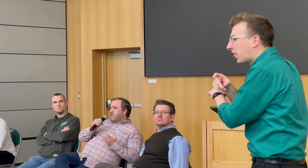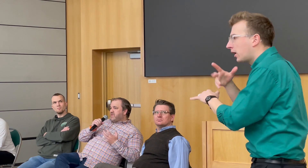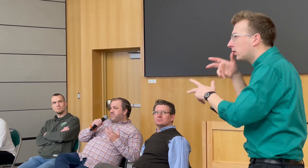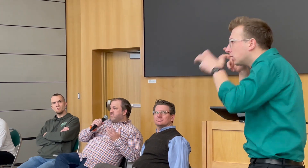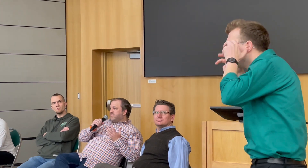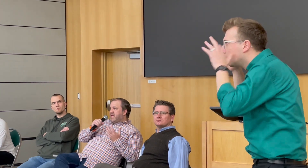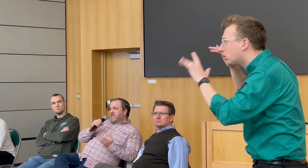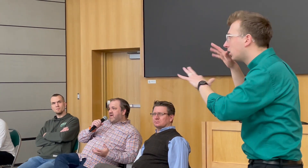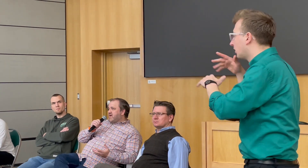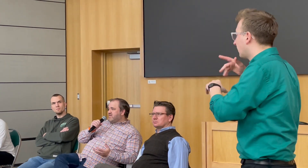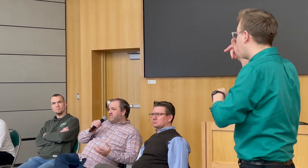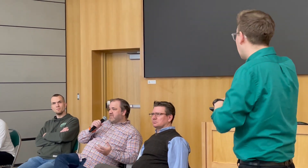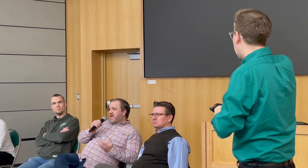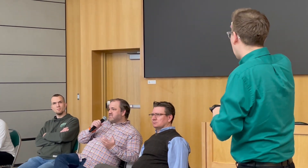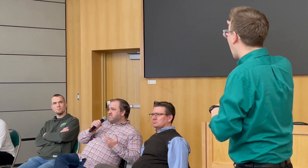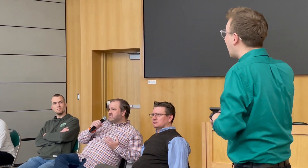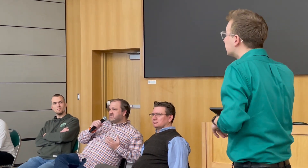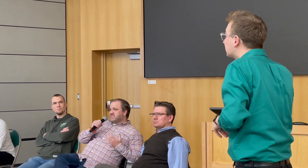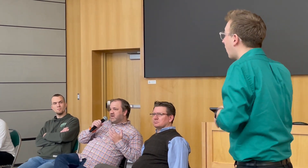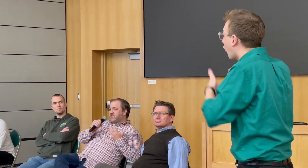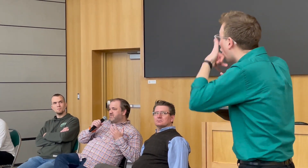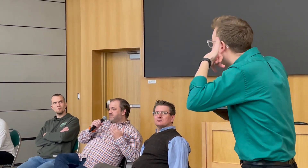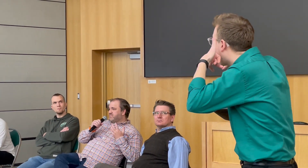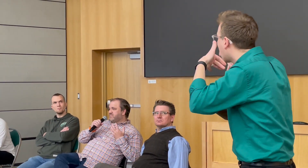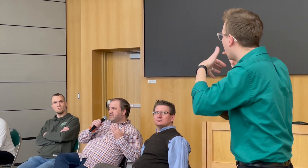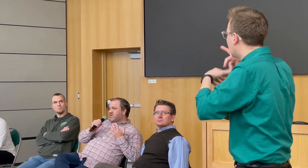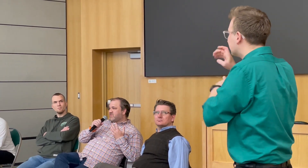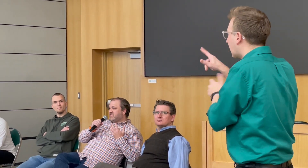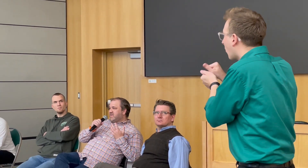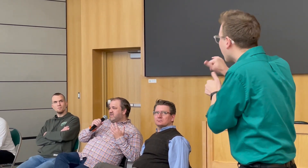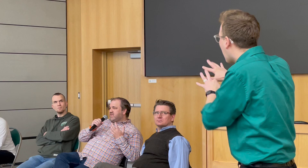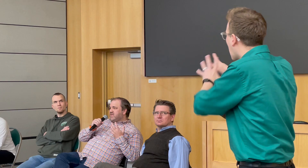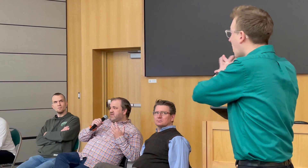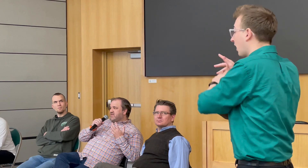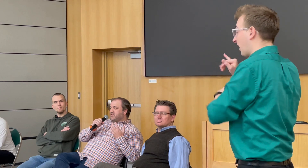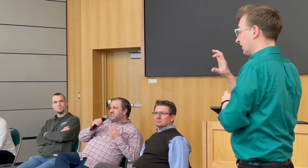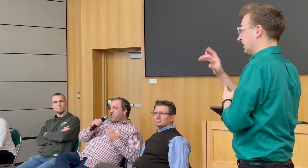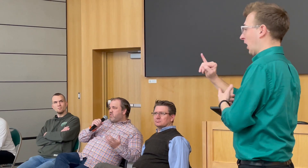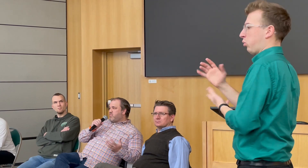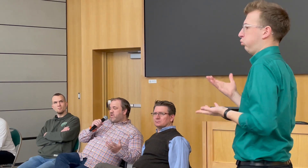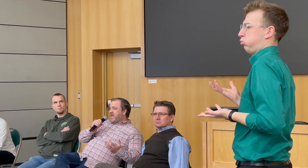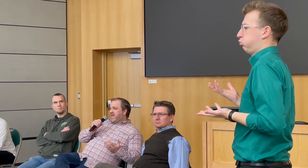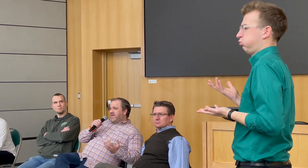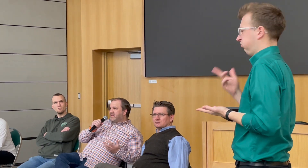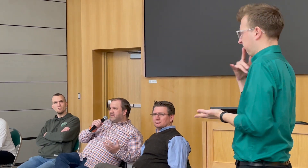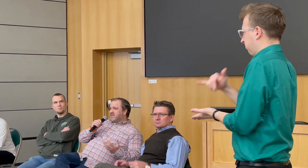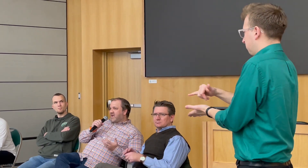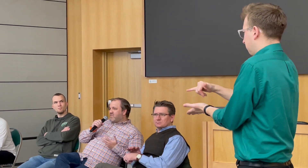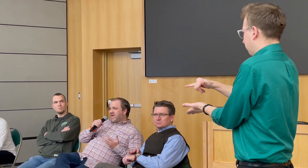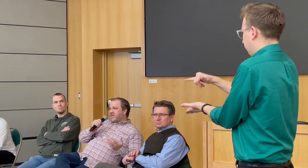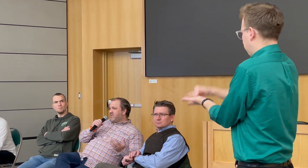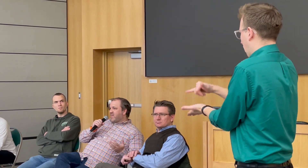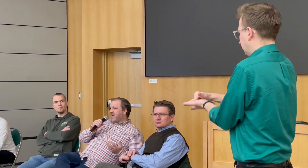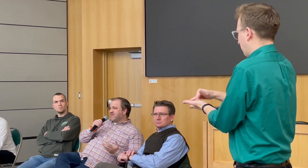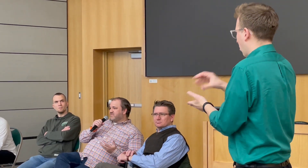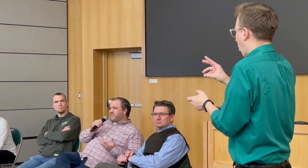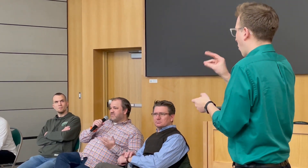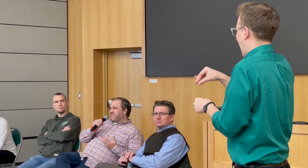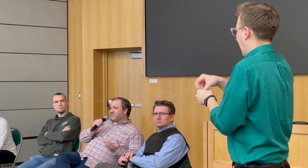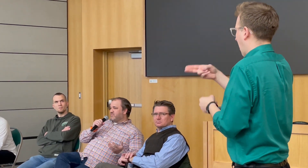with people from India with acents um so there's no way in h that I could do that